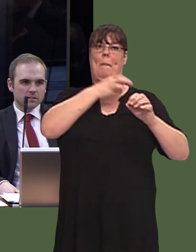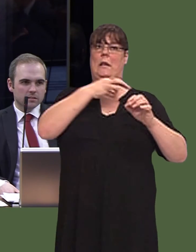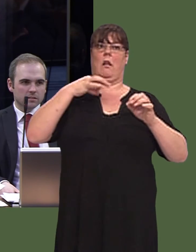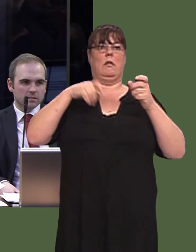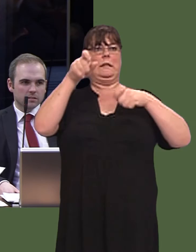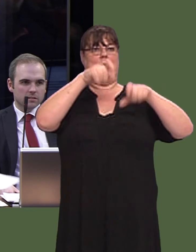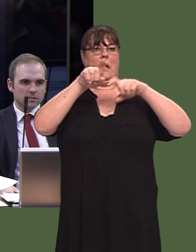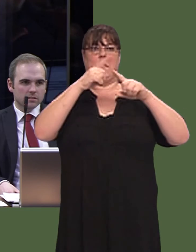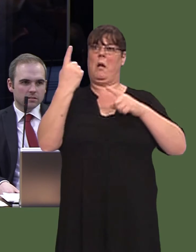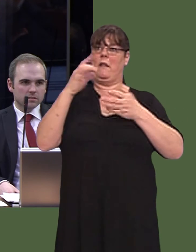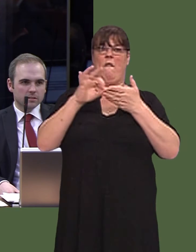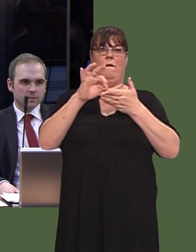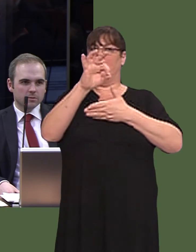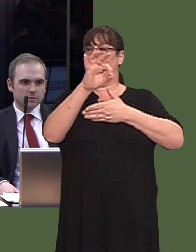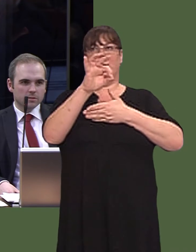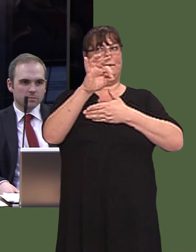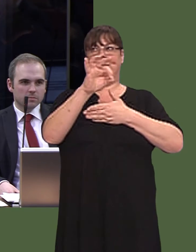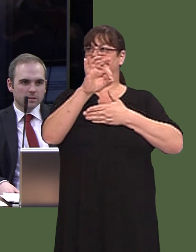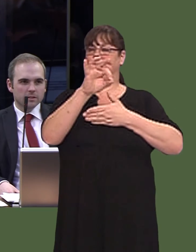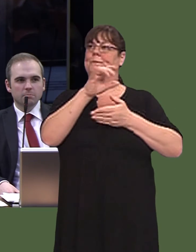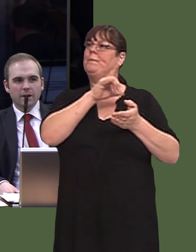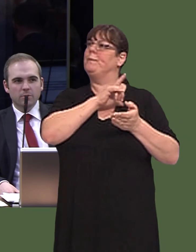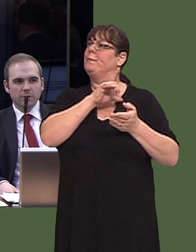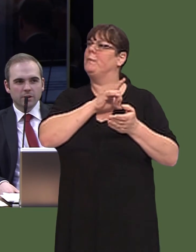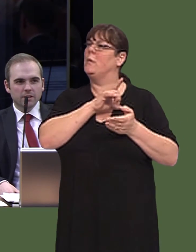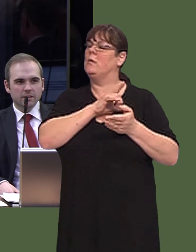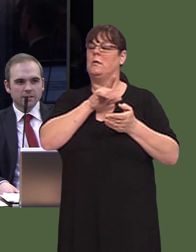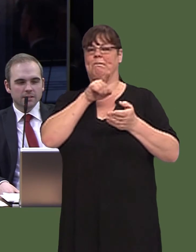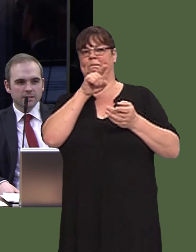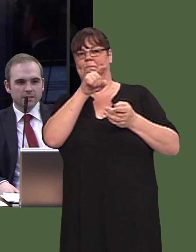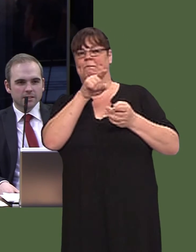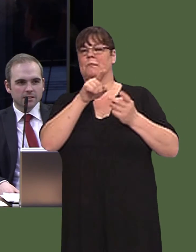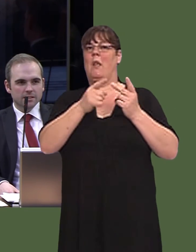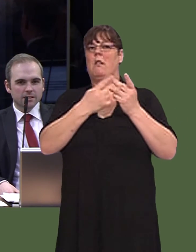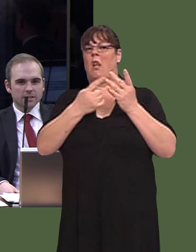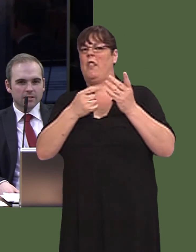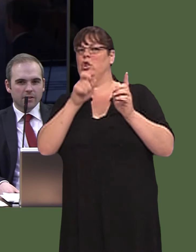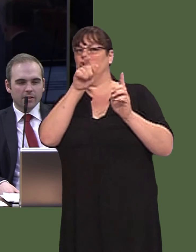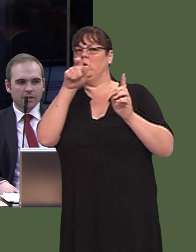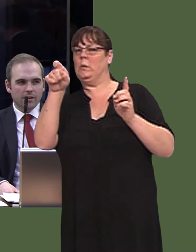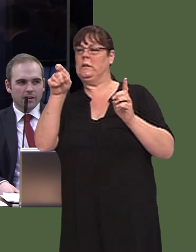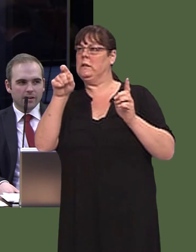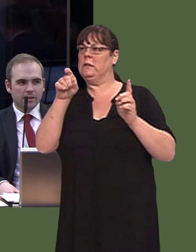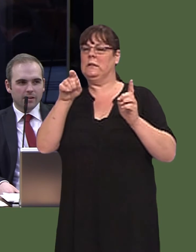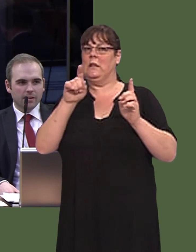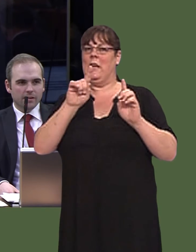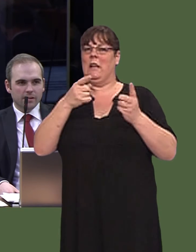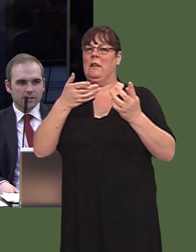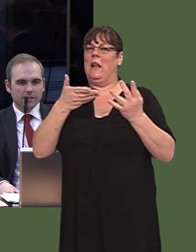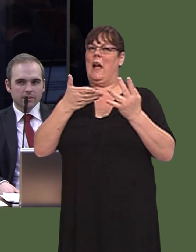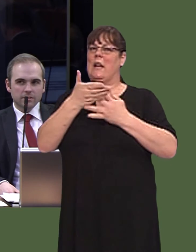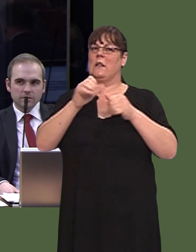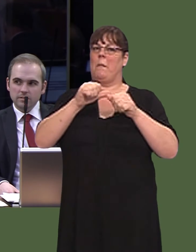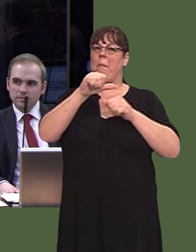affording the course because of her and similar studentsí inability to access postgraduate